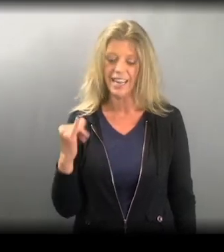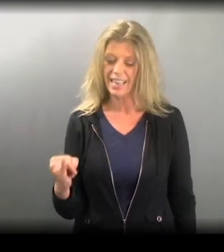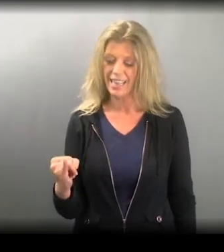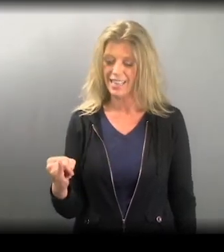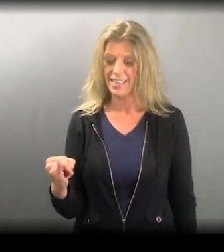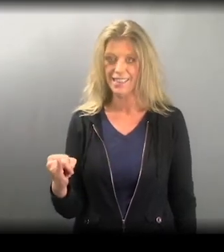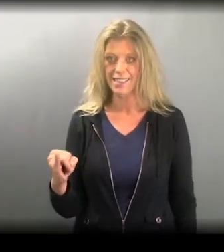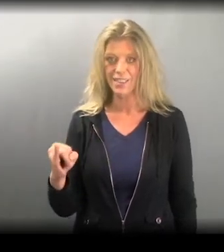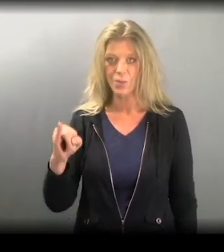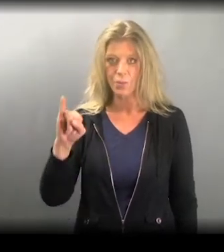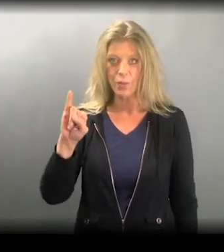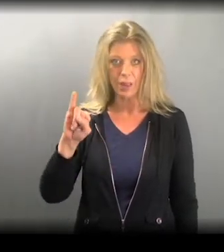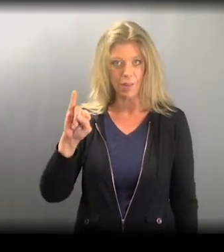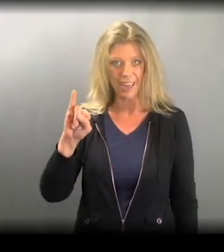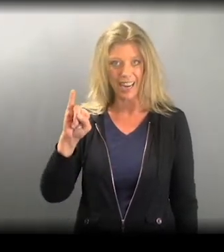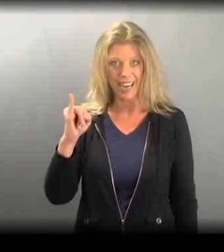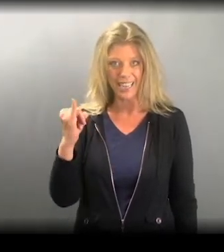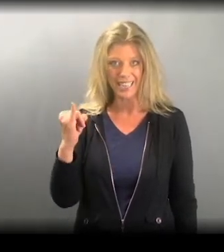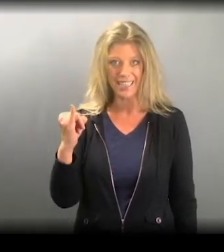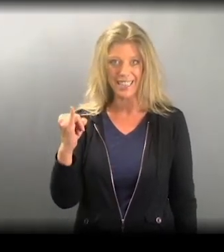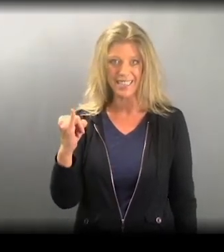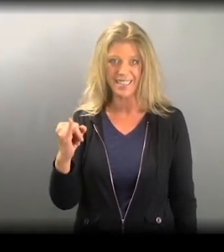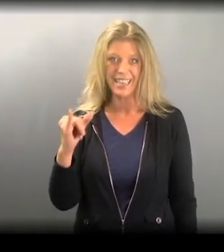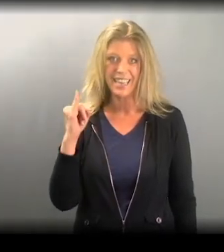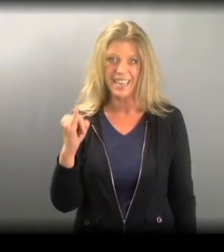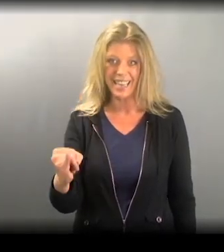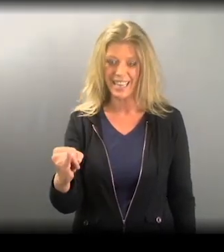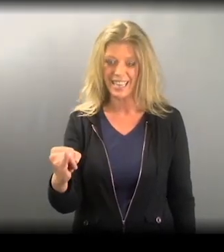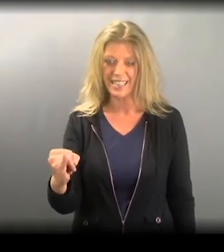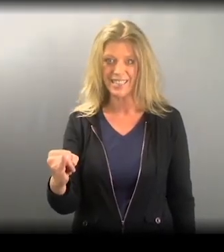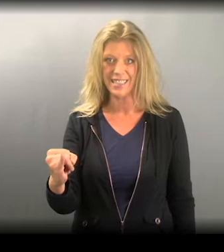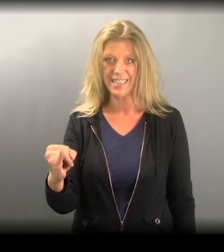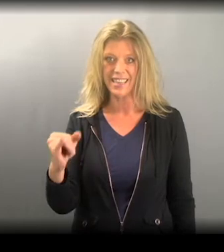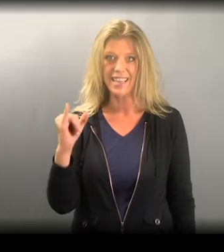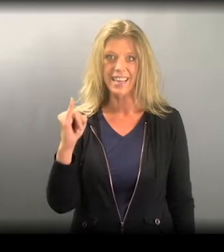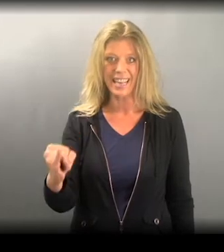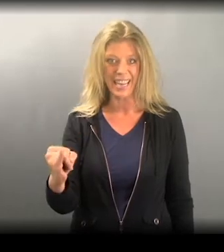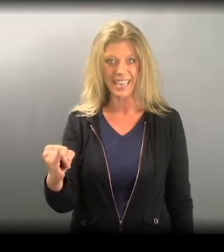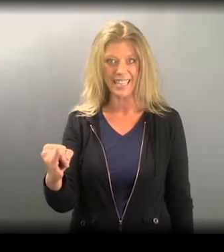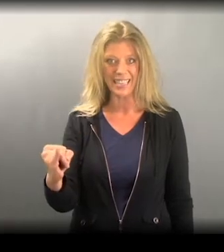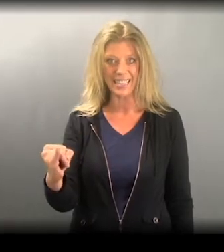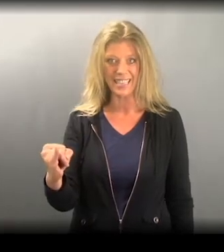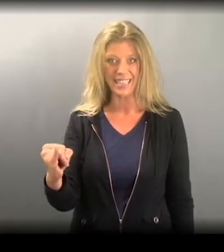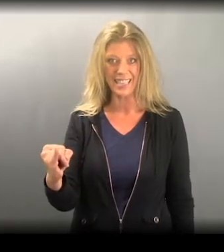IS You have your I and your S. IS